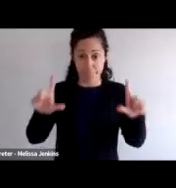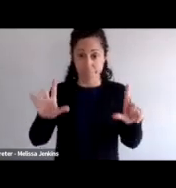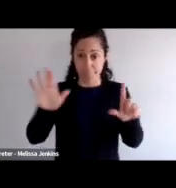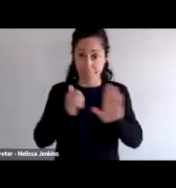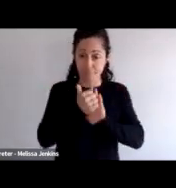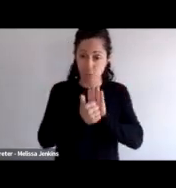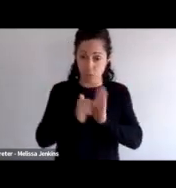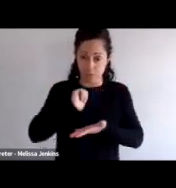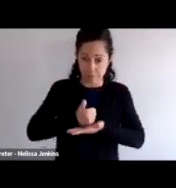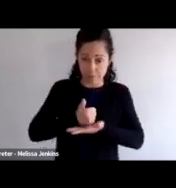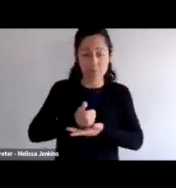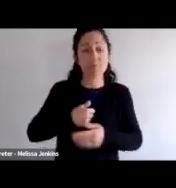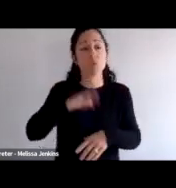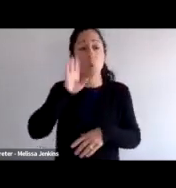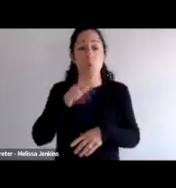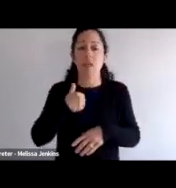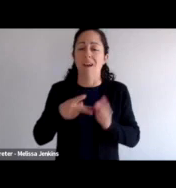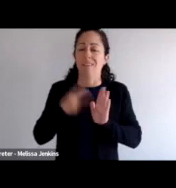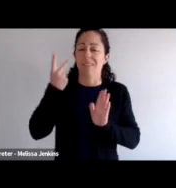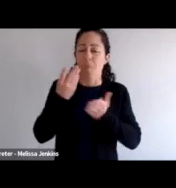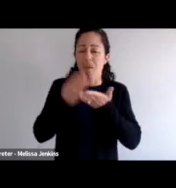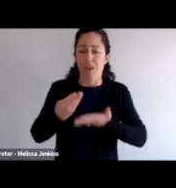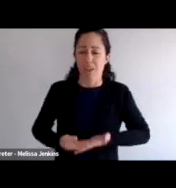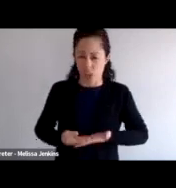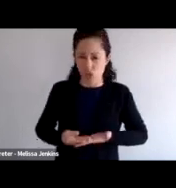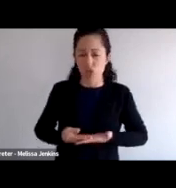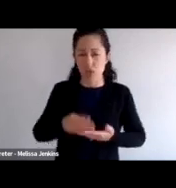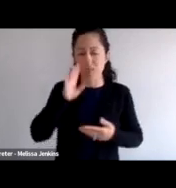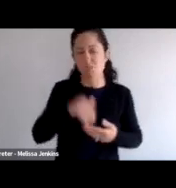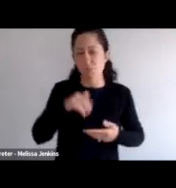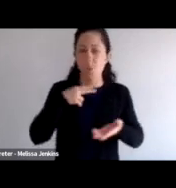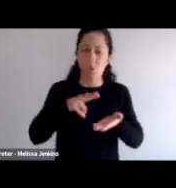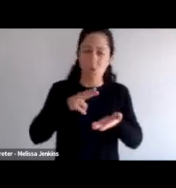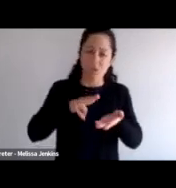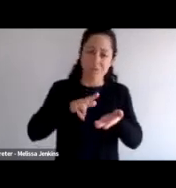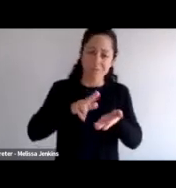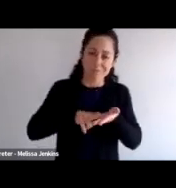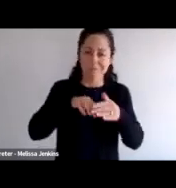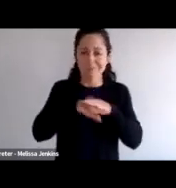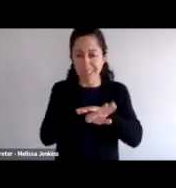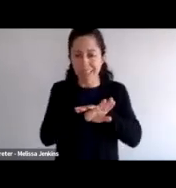verification where a code will be sent to you. You will answer your informed consent.